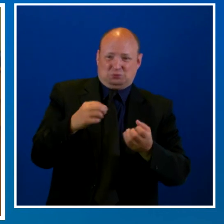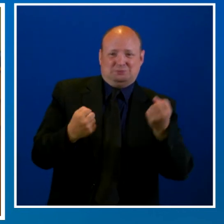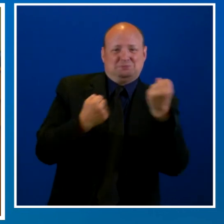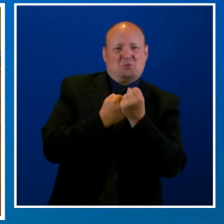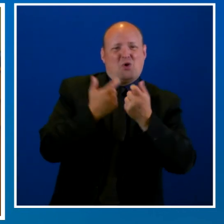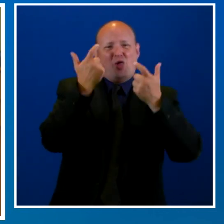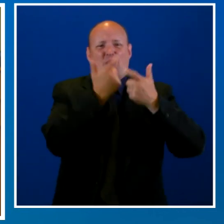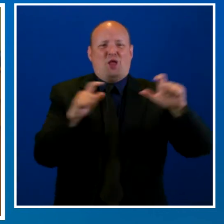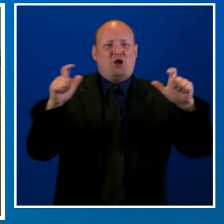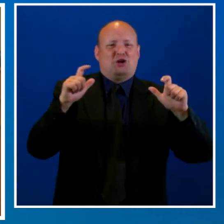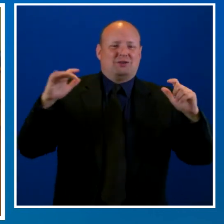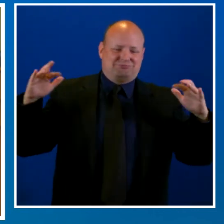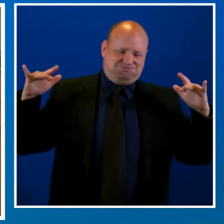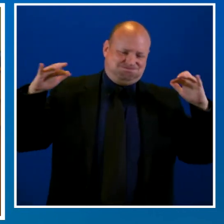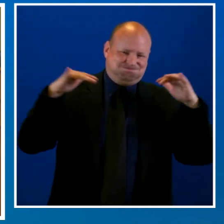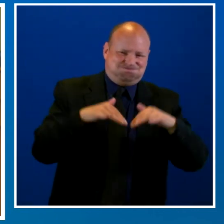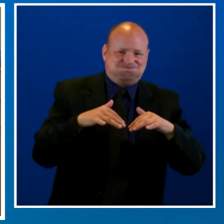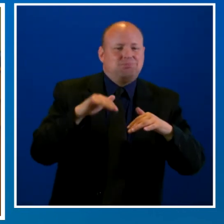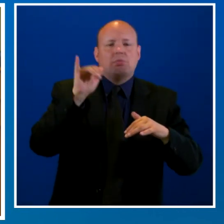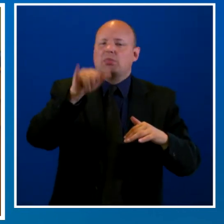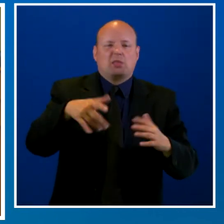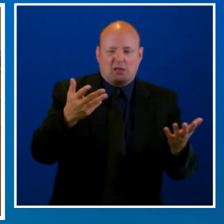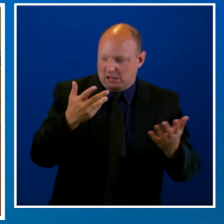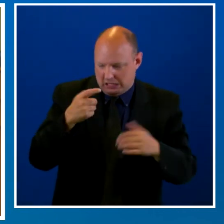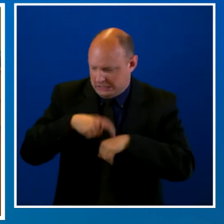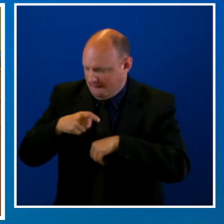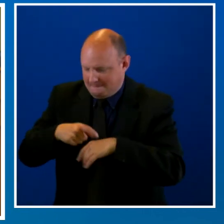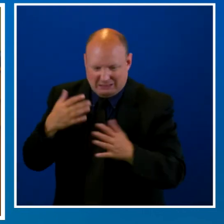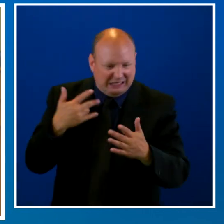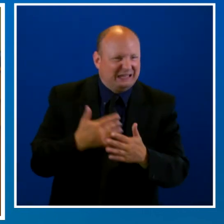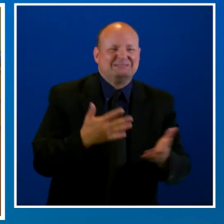concerts has not been possible this year due to the reductions